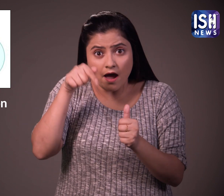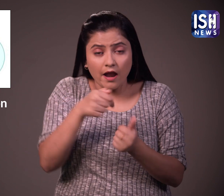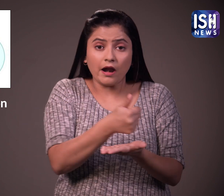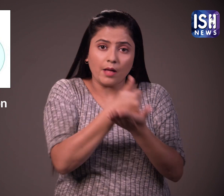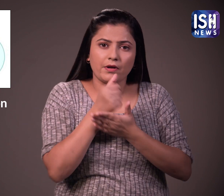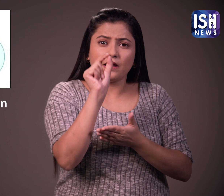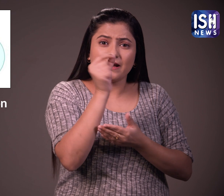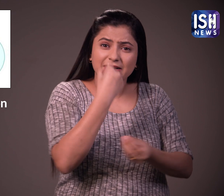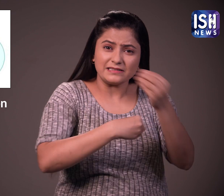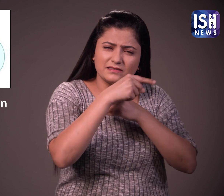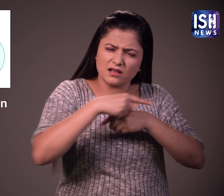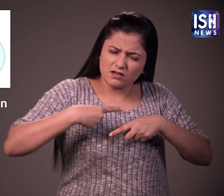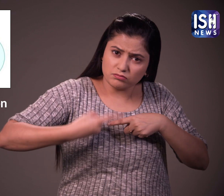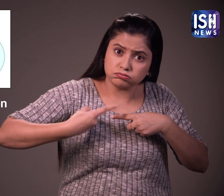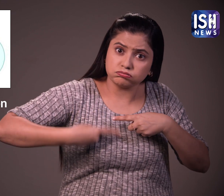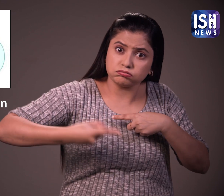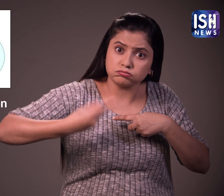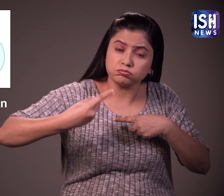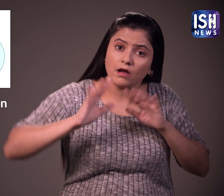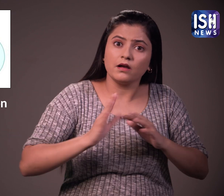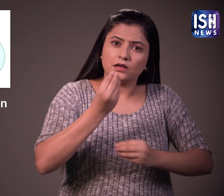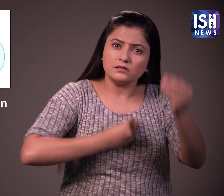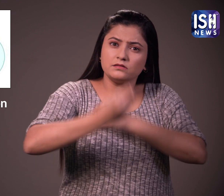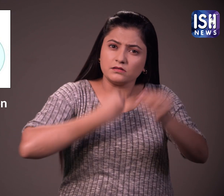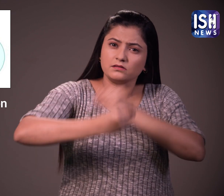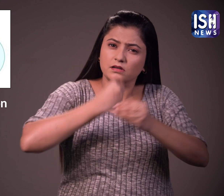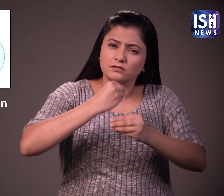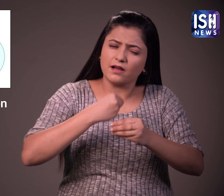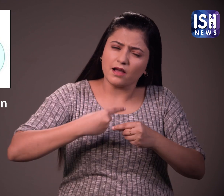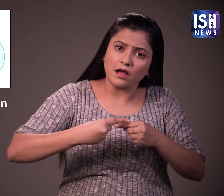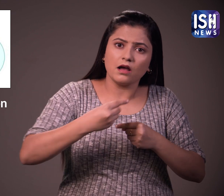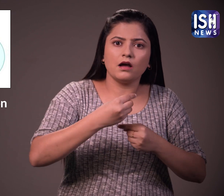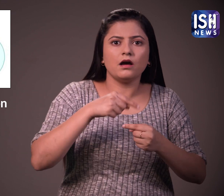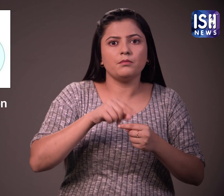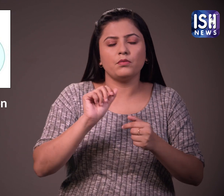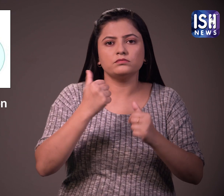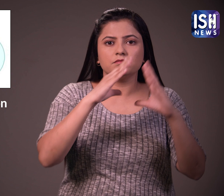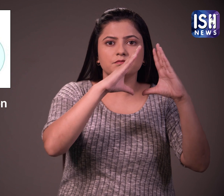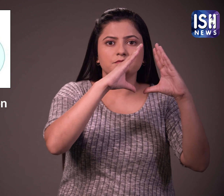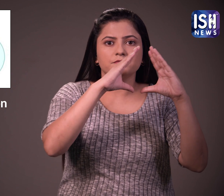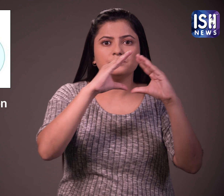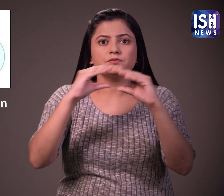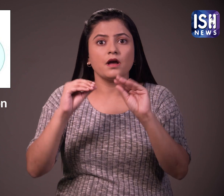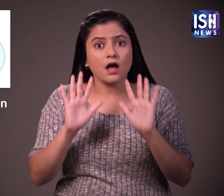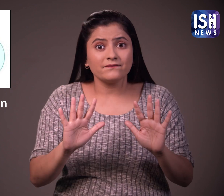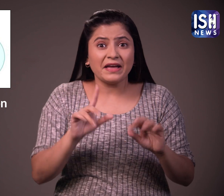However, consuming sesame seeds daily may help reduce inflammation.